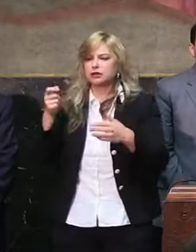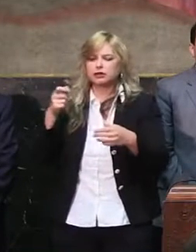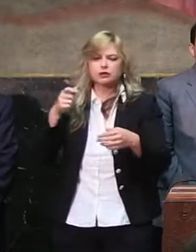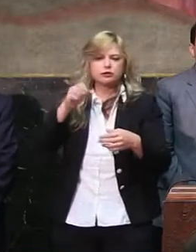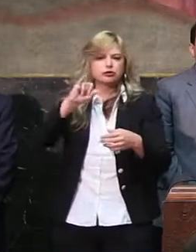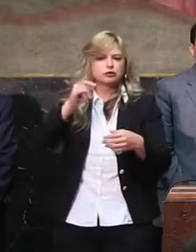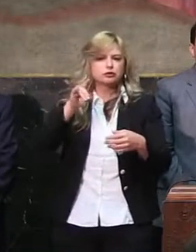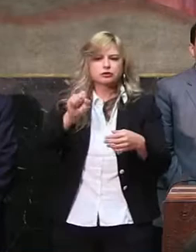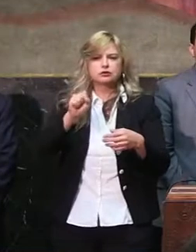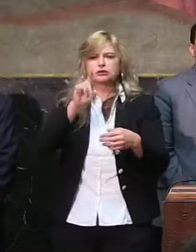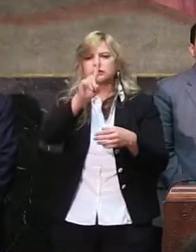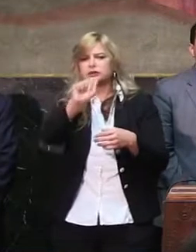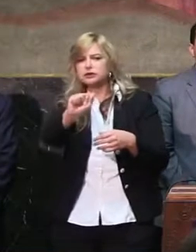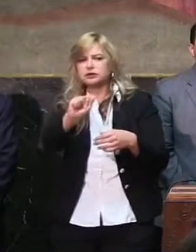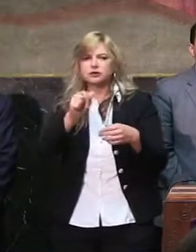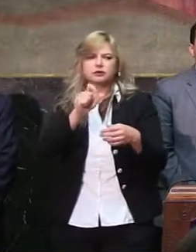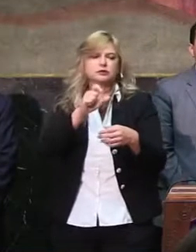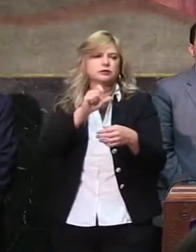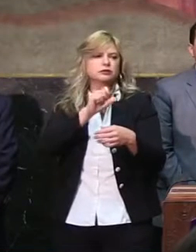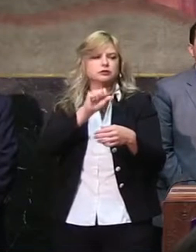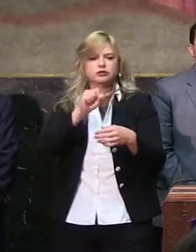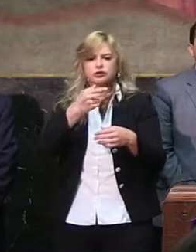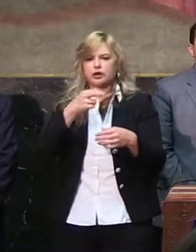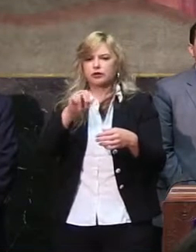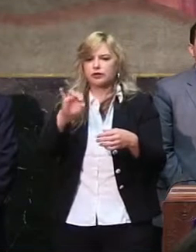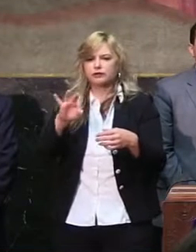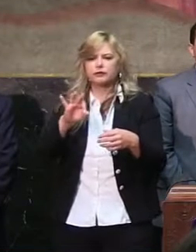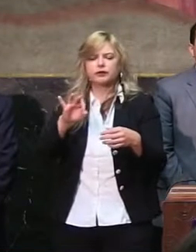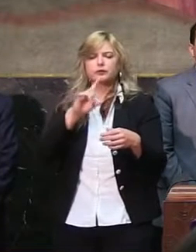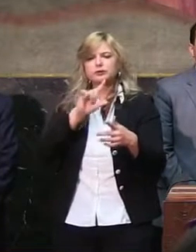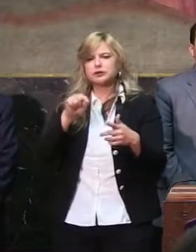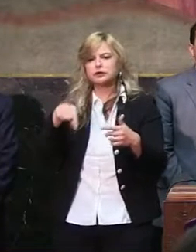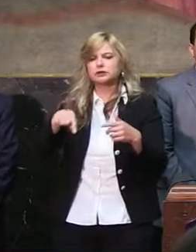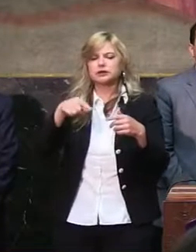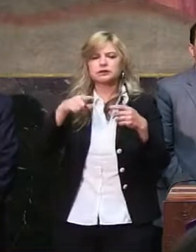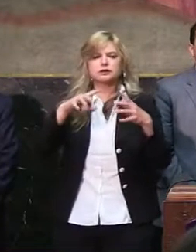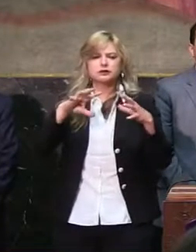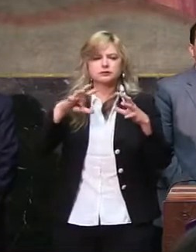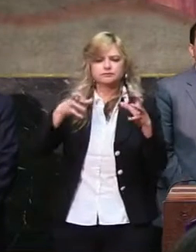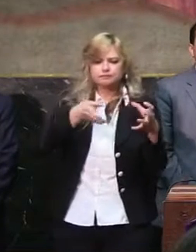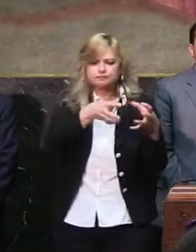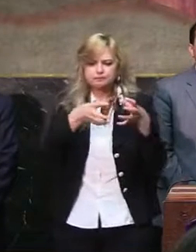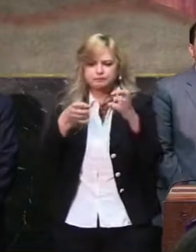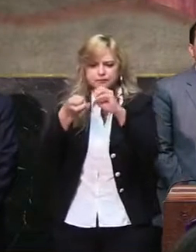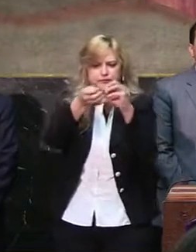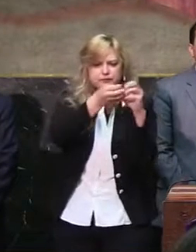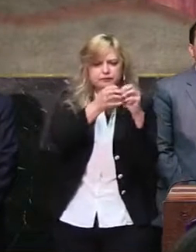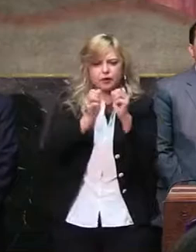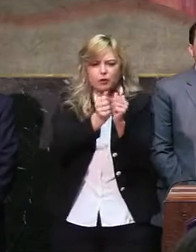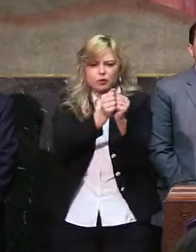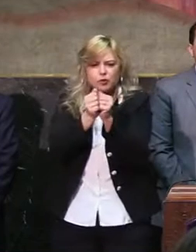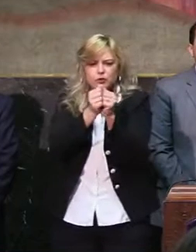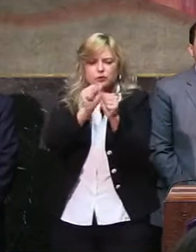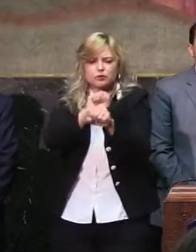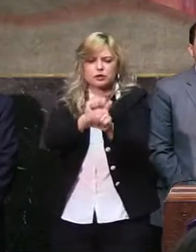this is a collaborative effort and this kind of is a reflection working together if this is what can be